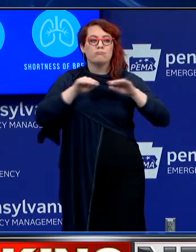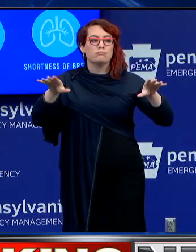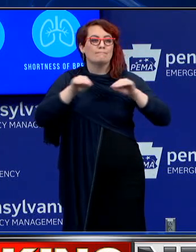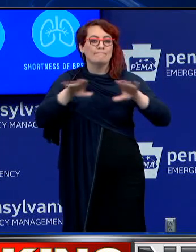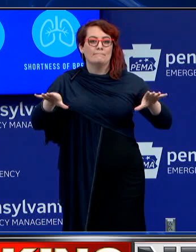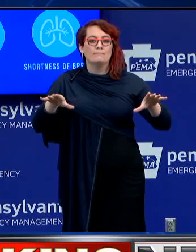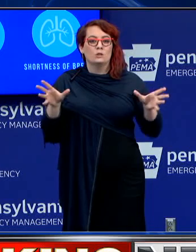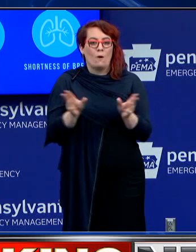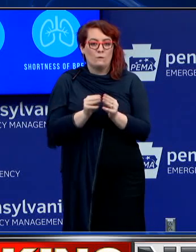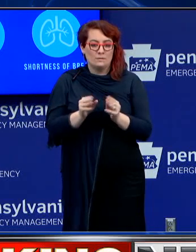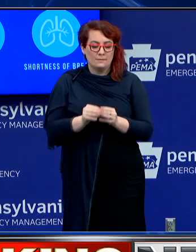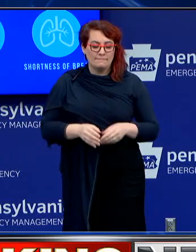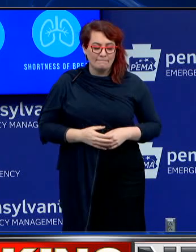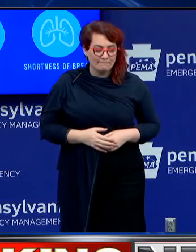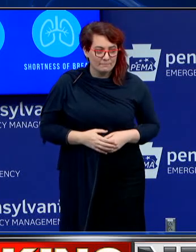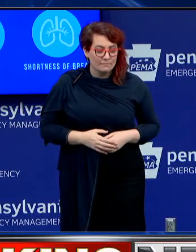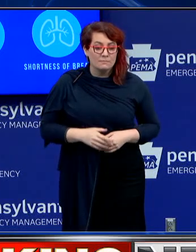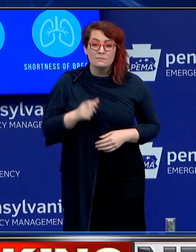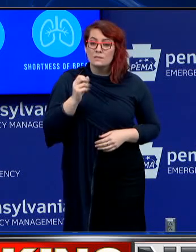FIRST CATEGORY, PASS OR APPLY ON SCIENCE? >> PLAY. SCIENCE? >> PLAY. >> PLAY. PLAY. >> PLAY. I MEAN, SEE YOUR SCIENCE TEACHER